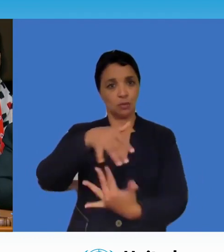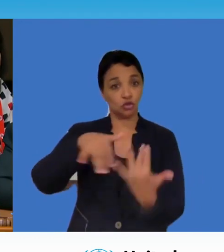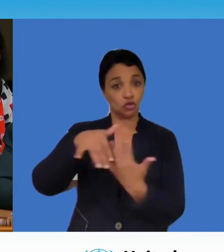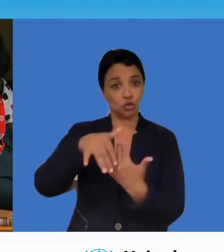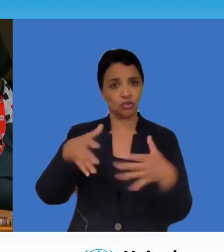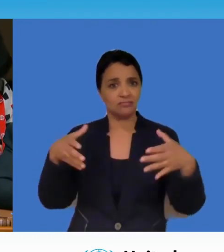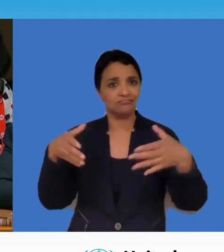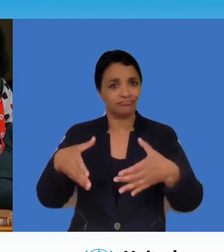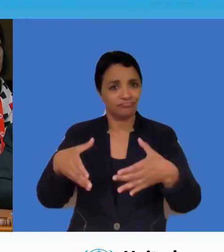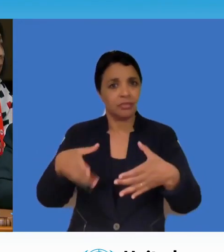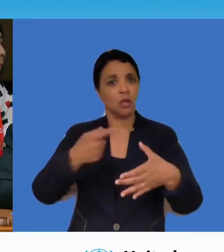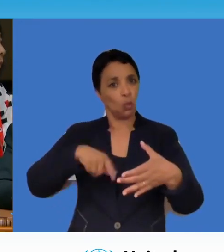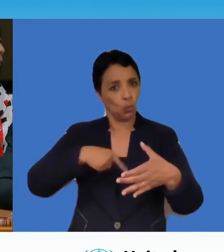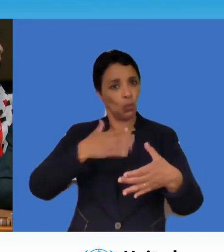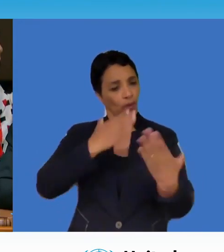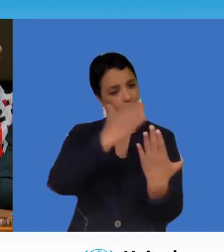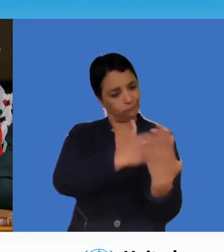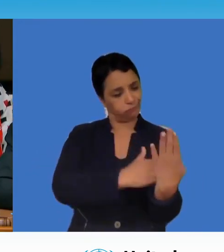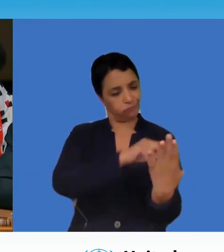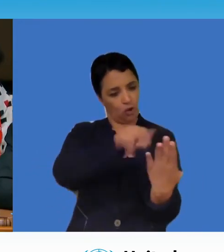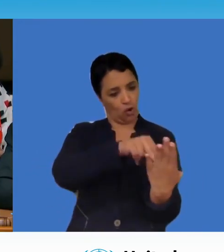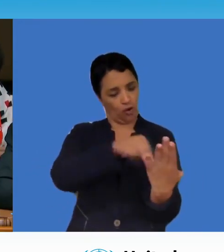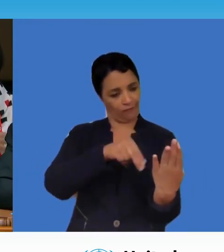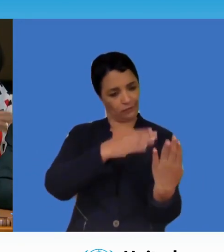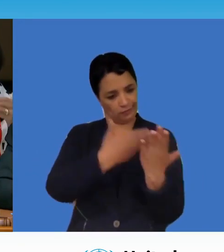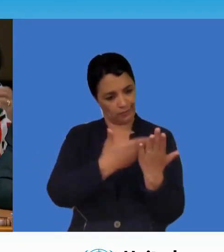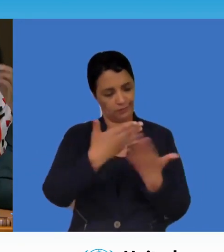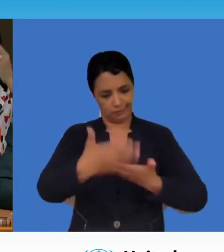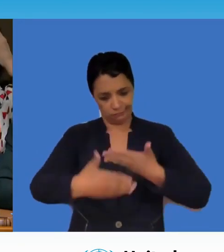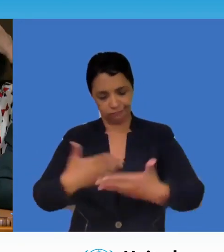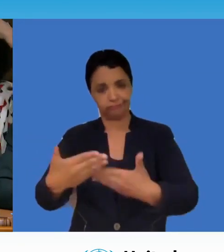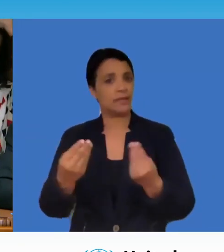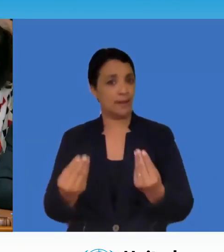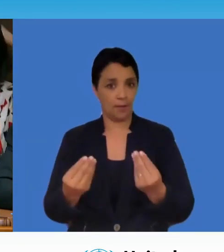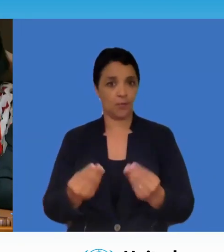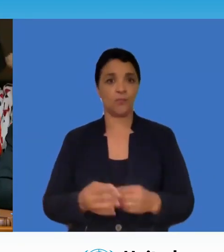Affairs in support of the implementation of the convention on the rights of persons with